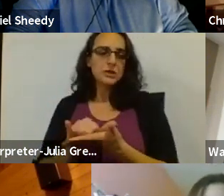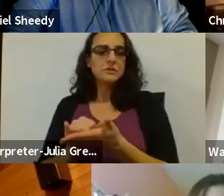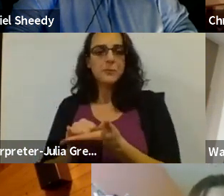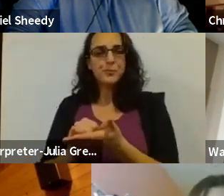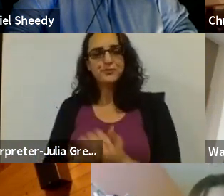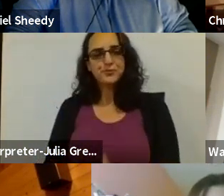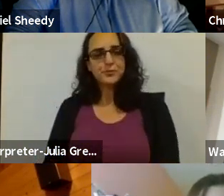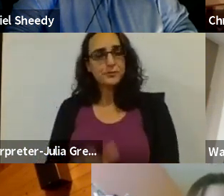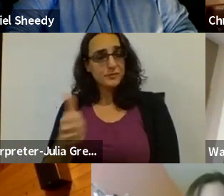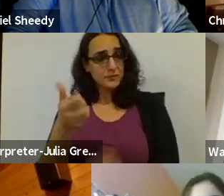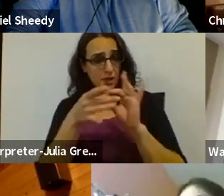Carolyn Gallagher: Any comments or questions.